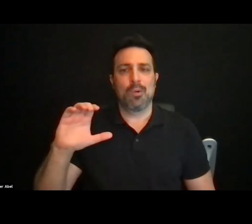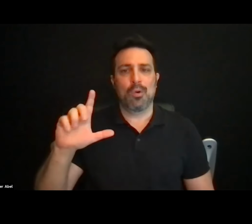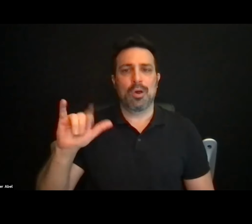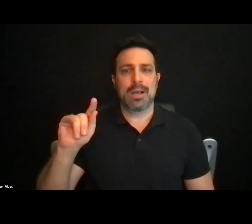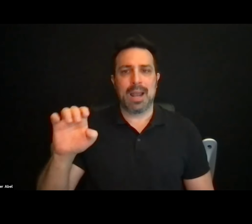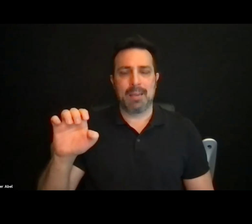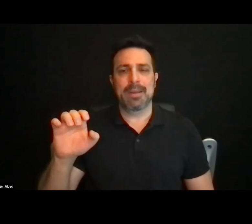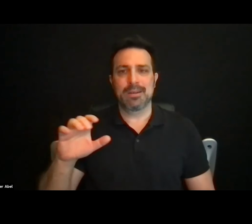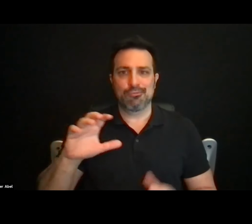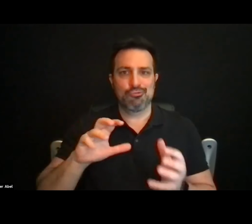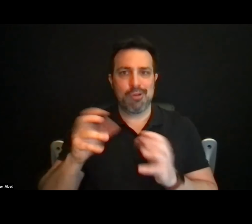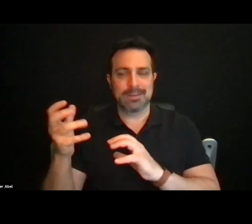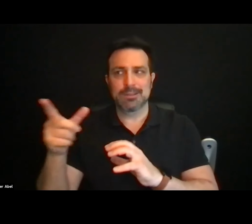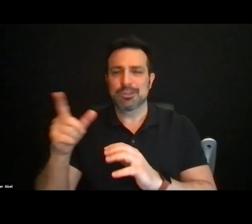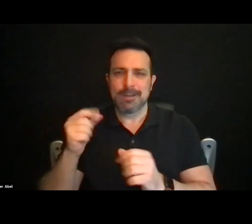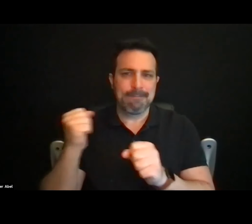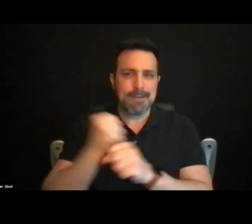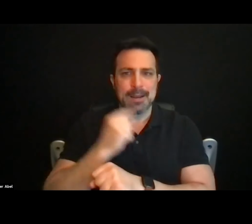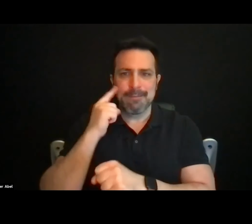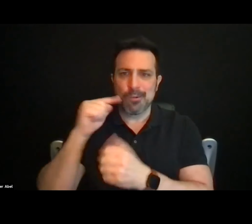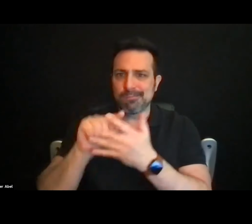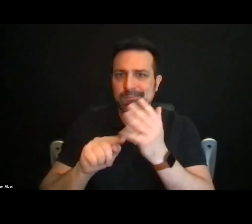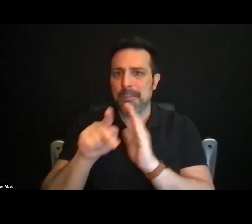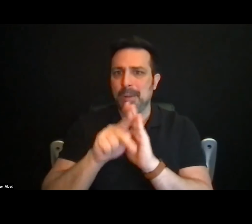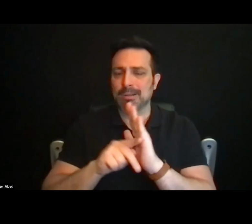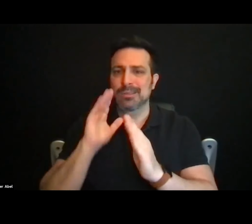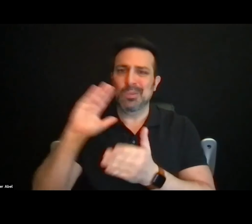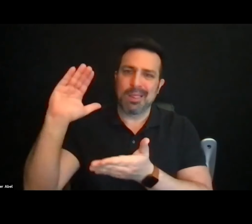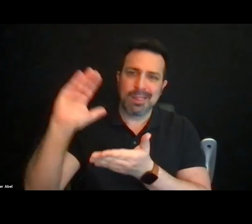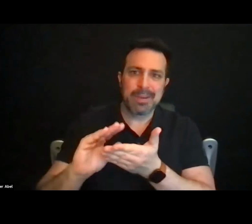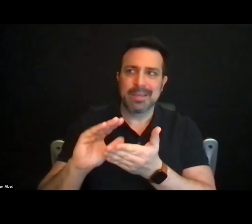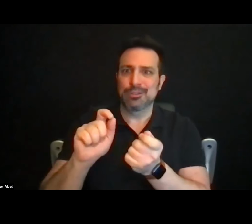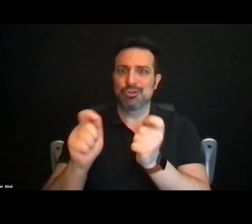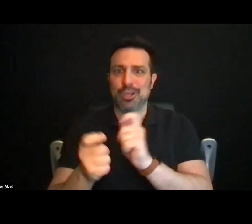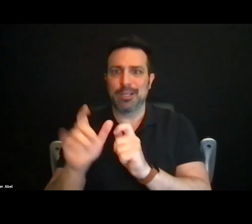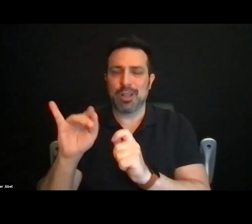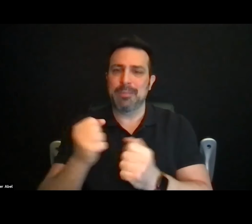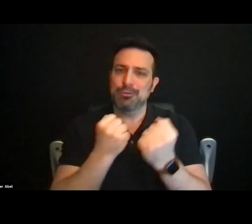involved in public service. The congresswoman is the only house member on the Pacific northwest on the select committee on